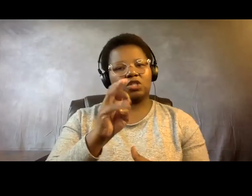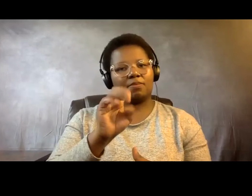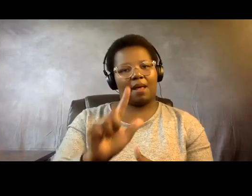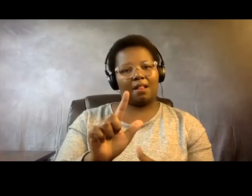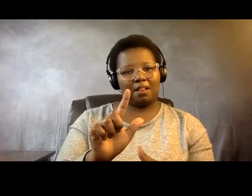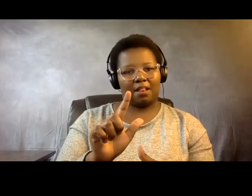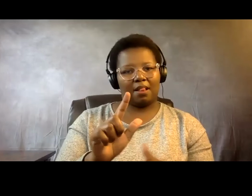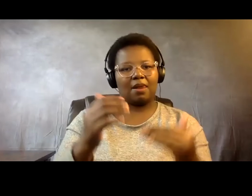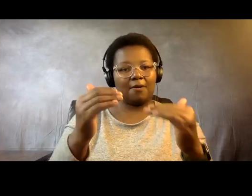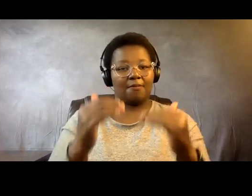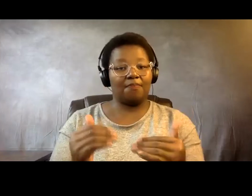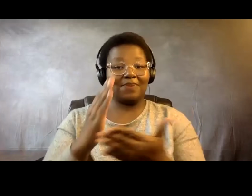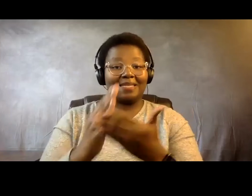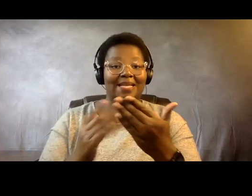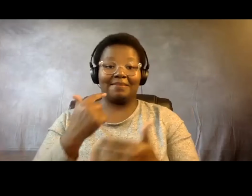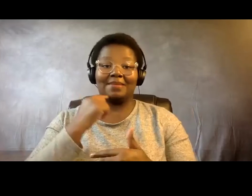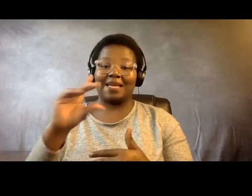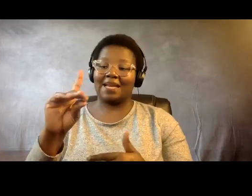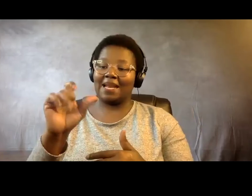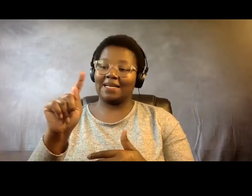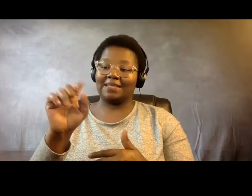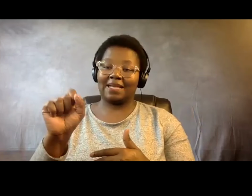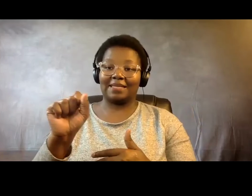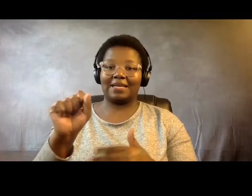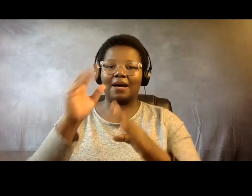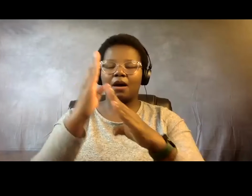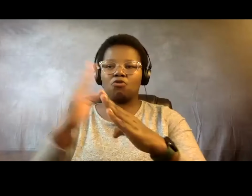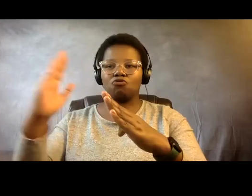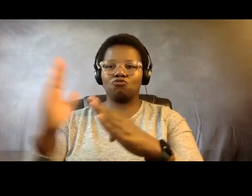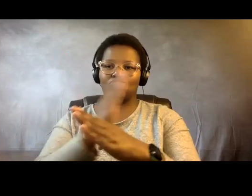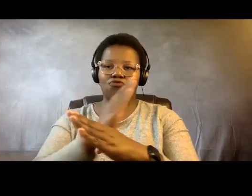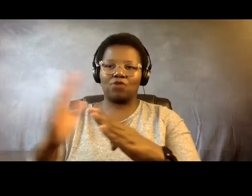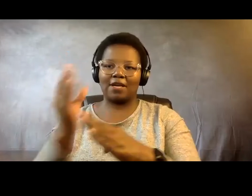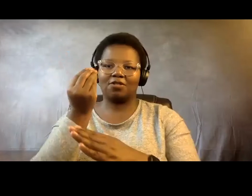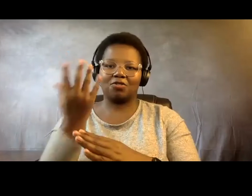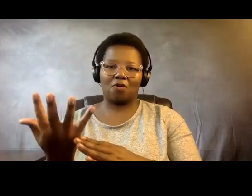rich picker why I'm saying we are going to use input type "date." I have a filter with a search